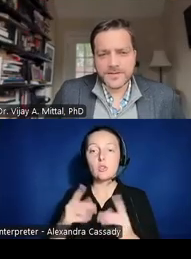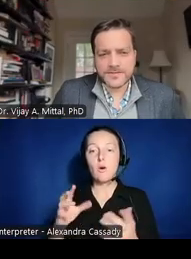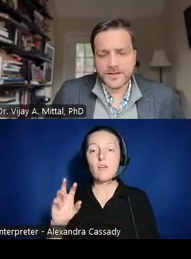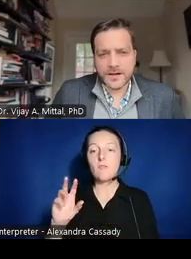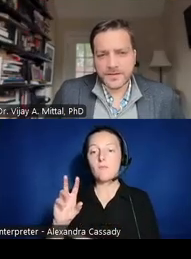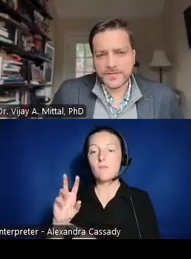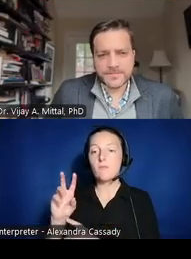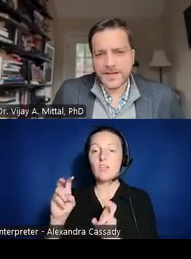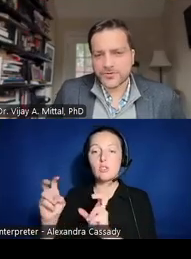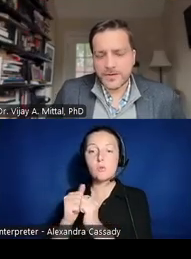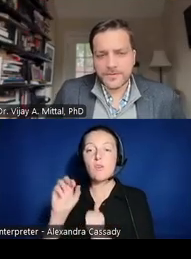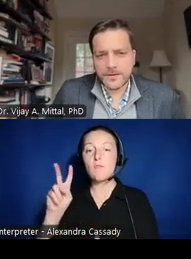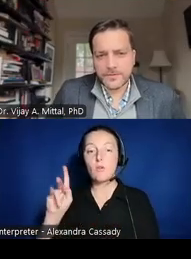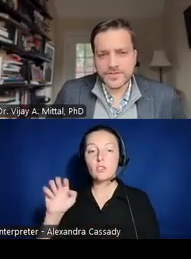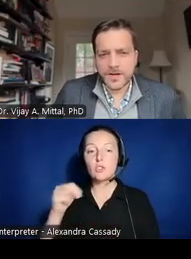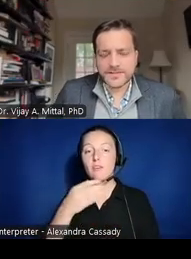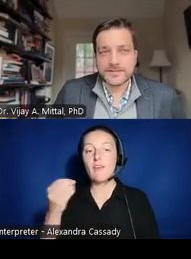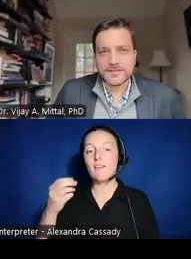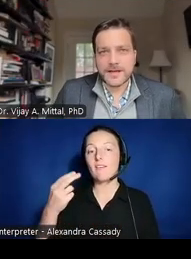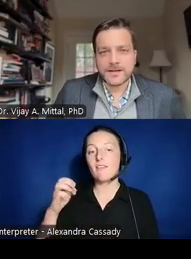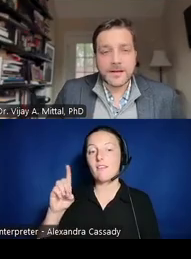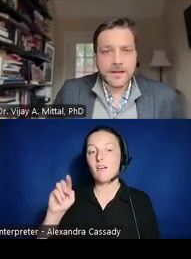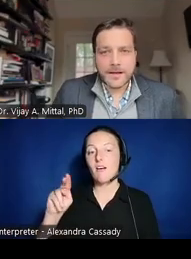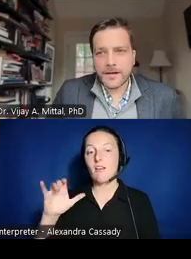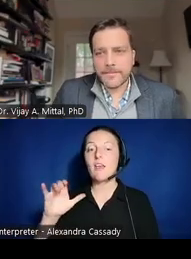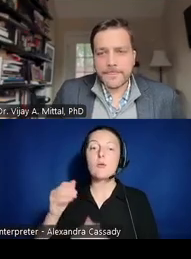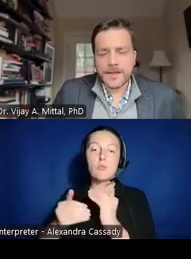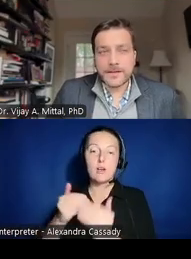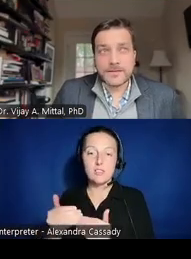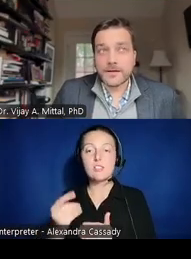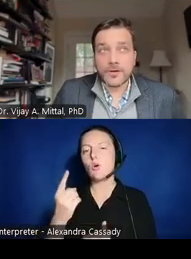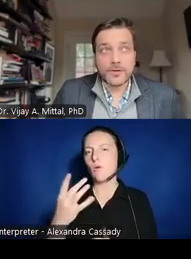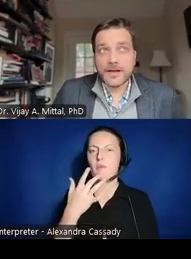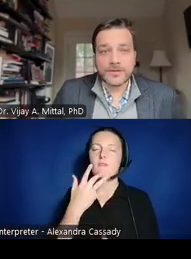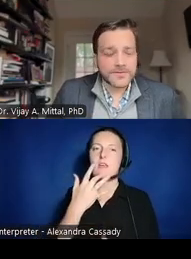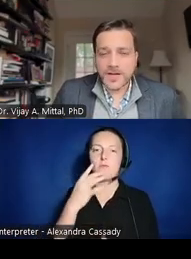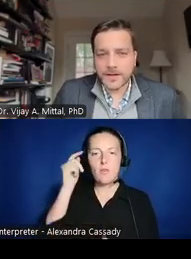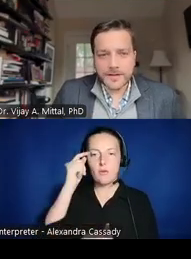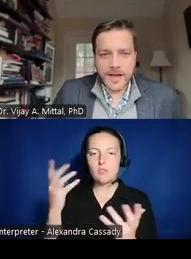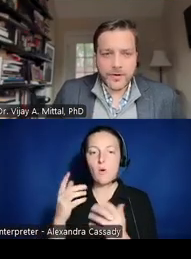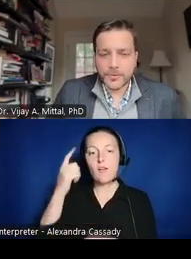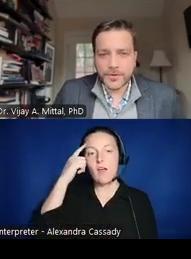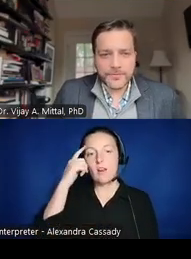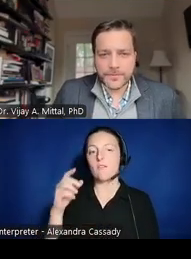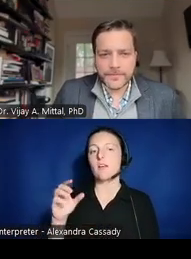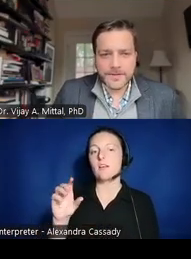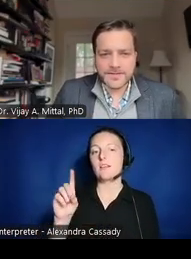is the cognitive dysmetria theory which posits that um a lower level of tonic output from the